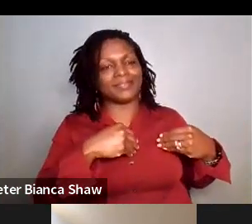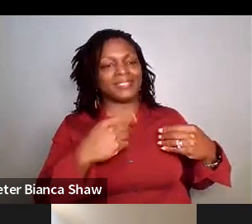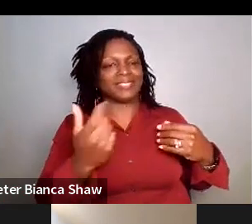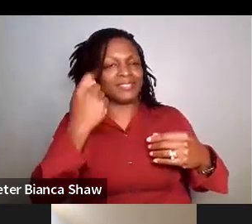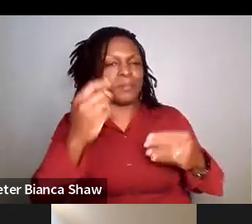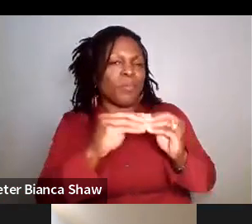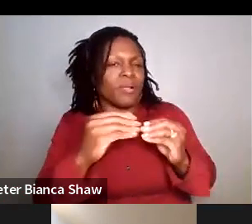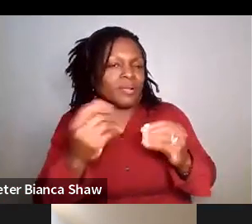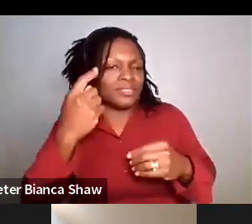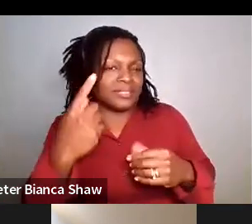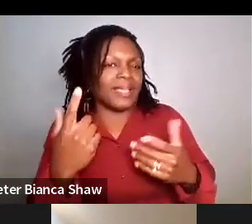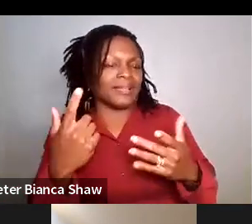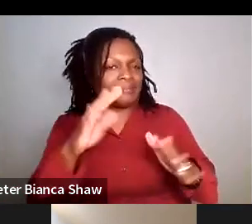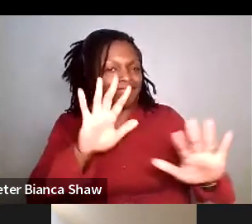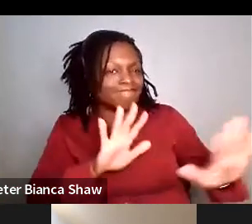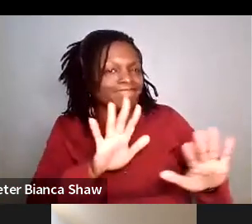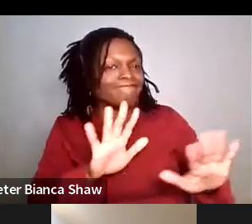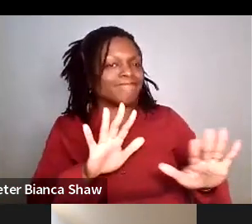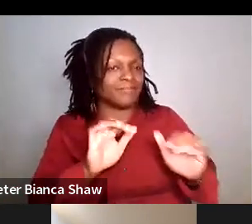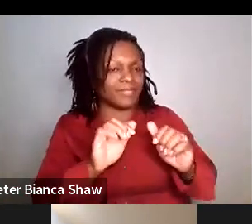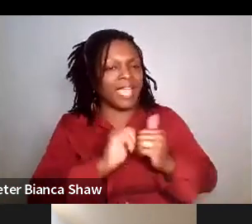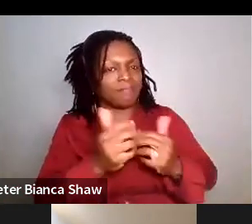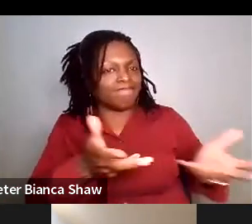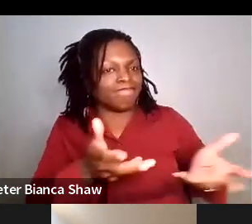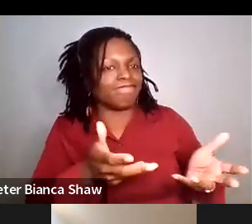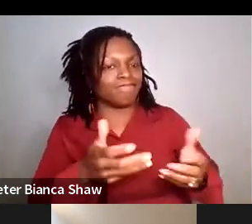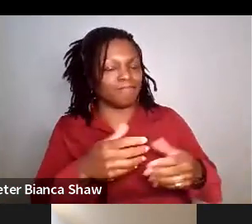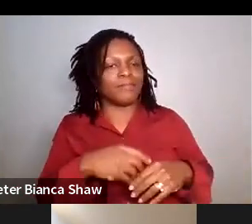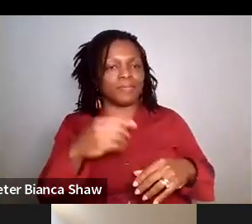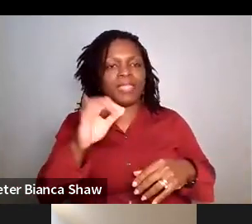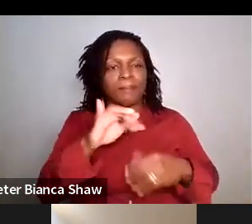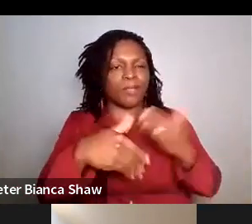Thank you, Rashad and harlan i'd love to get your thoughts on this.